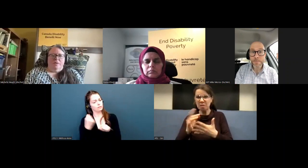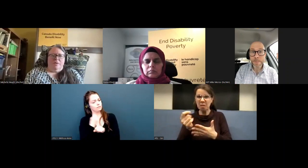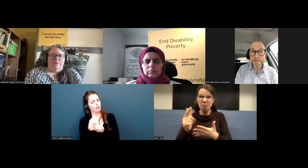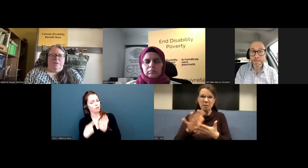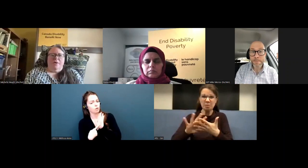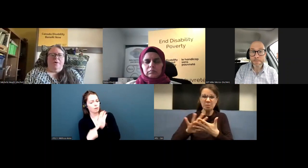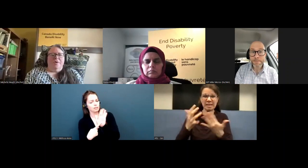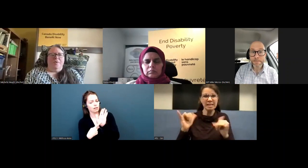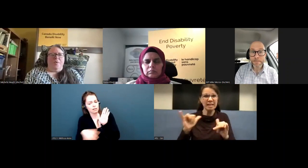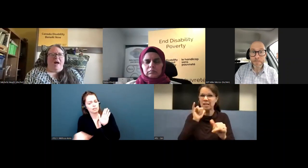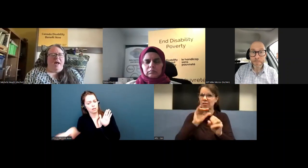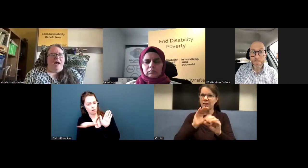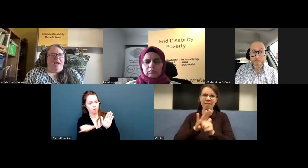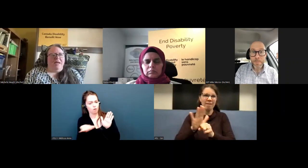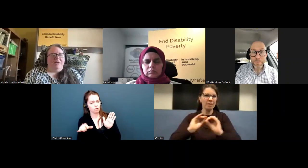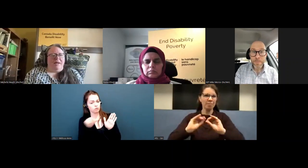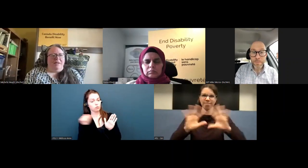Michelle: RIGHT.